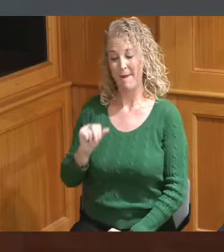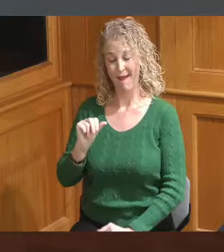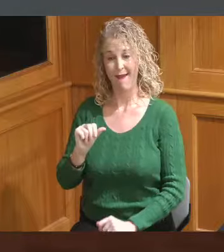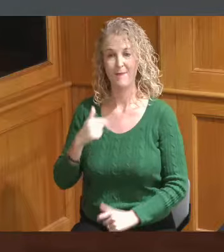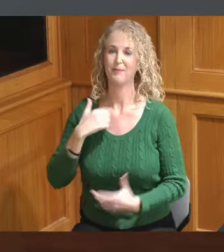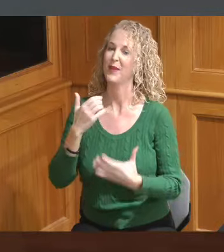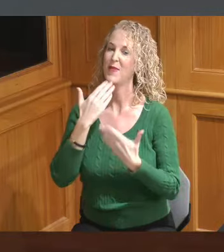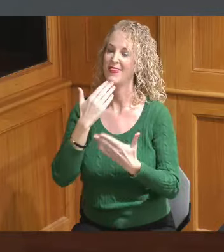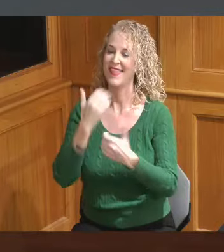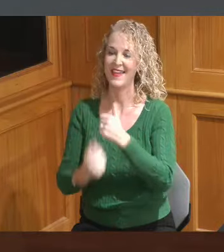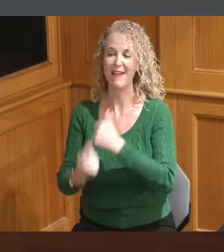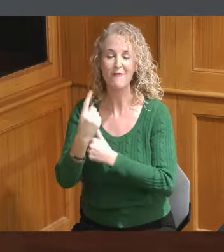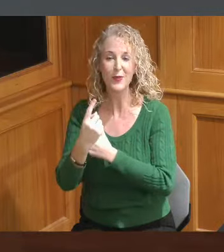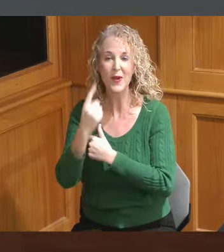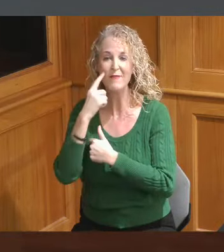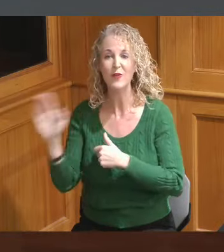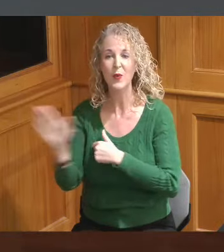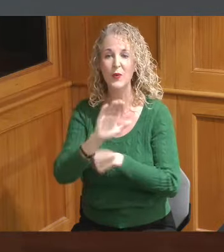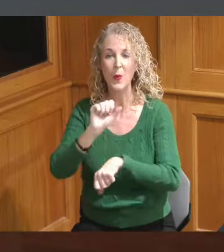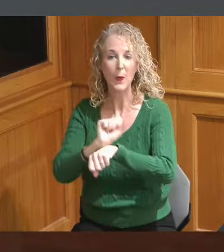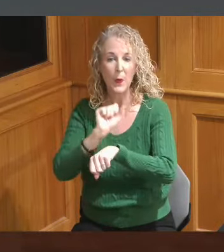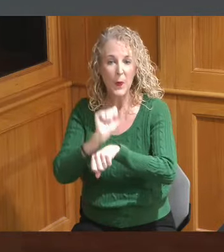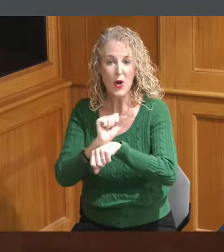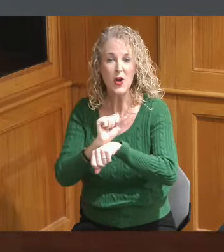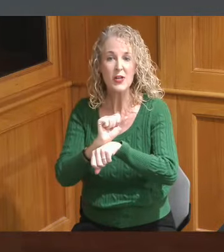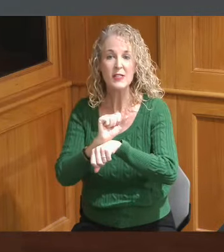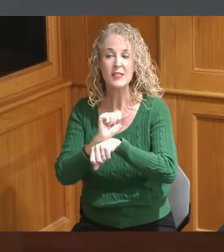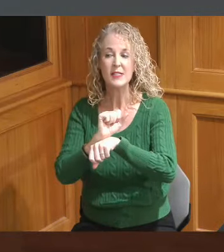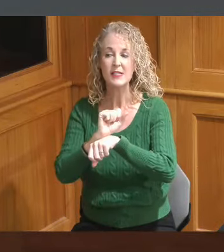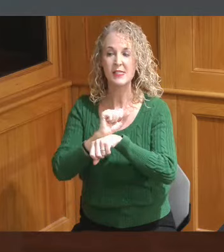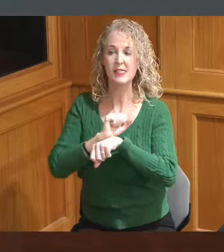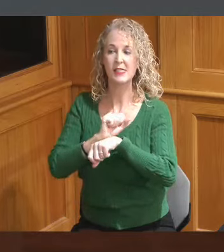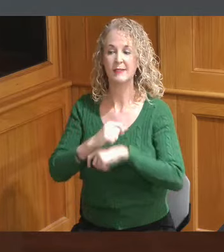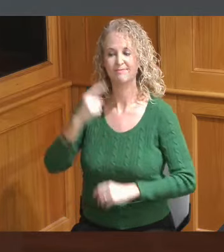just want to thank everyone for their work and in getting that done. I think I've done enough